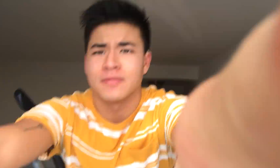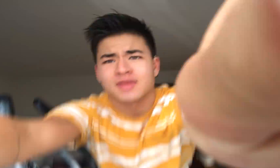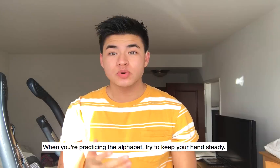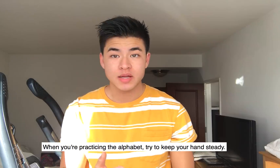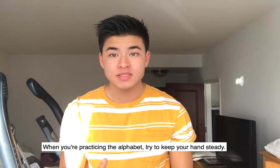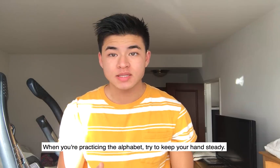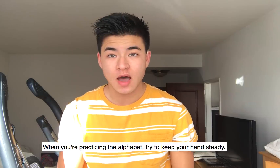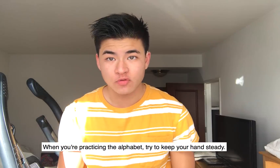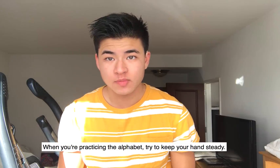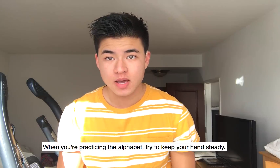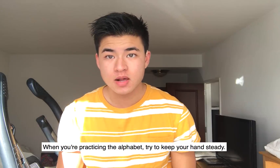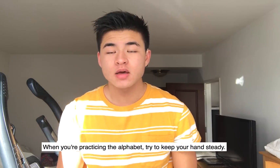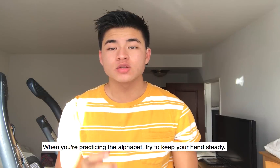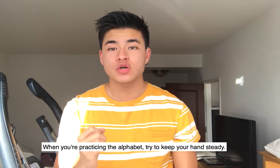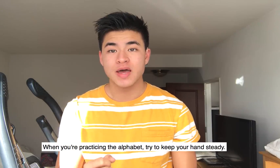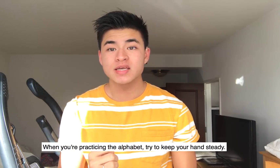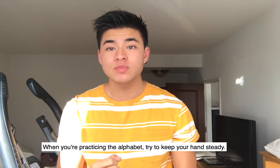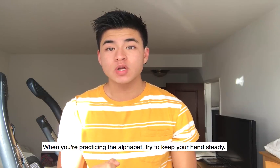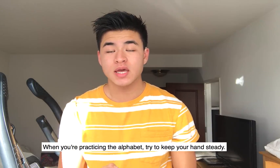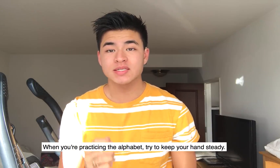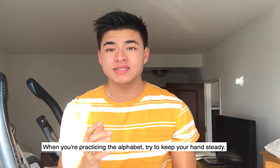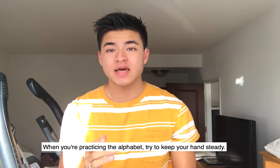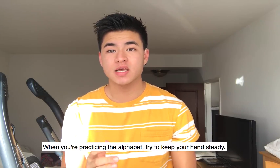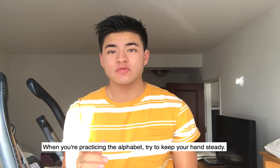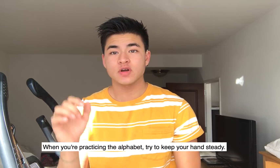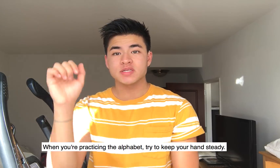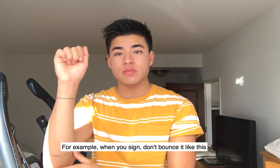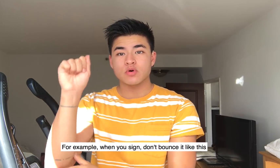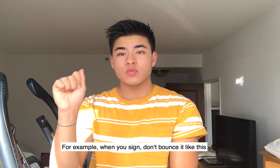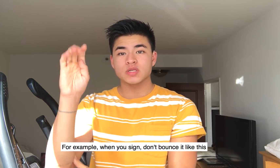When you're practicing the alphabet try to keep your hands steady, for example